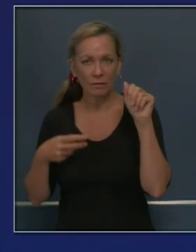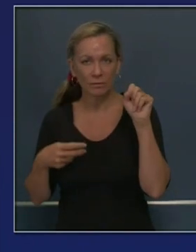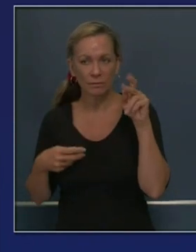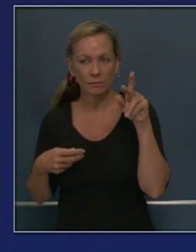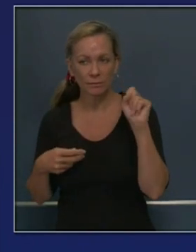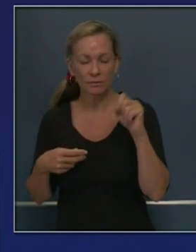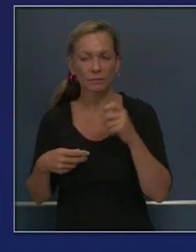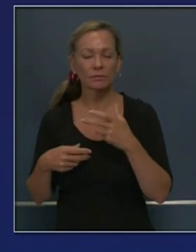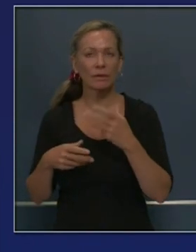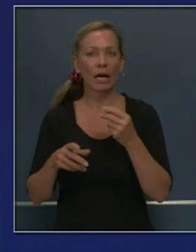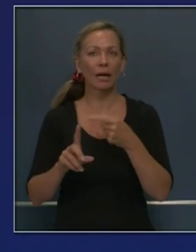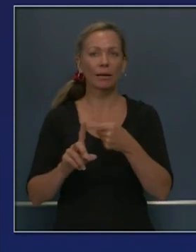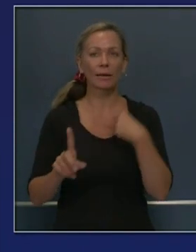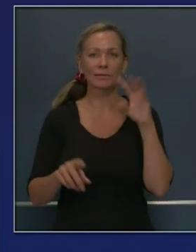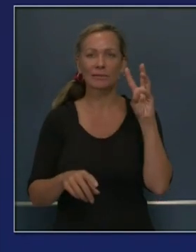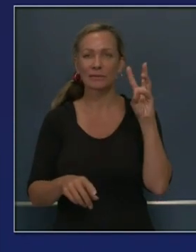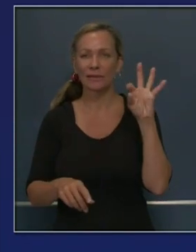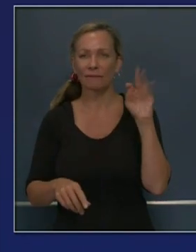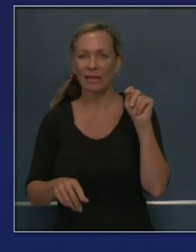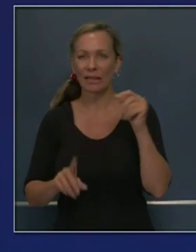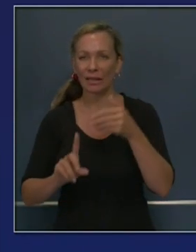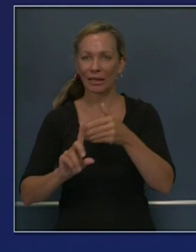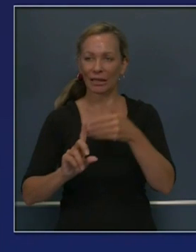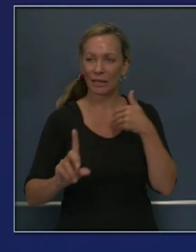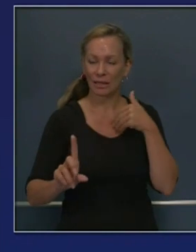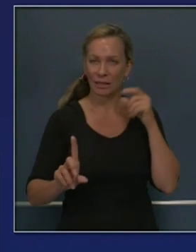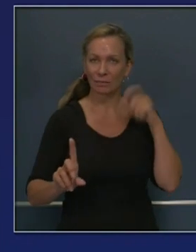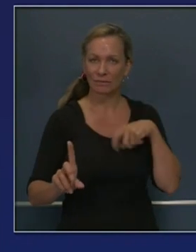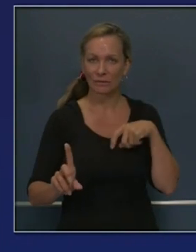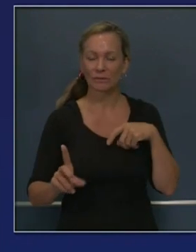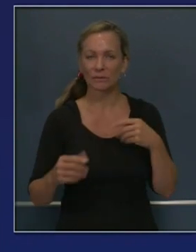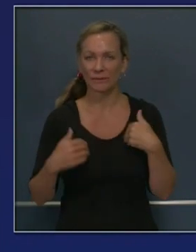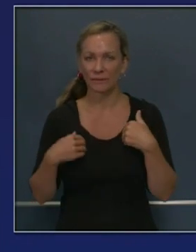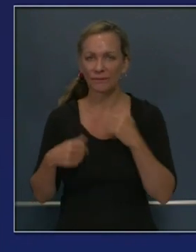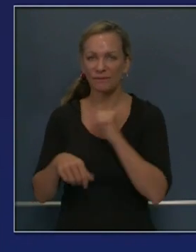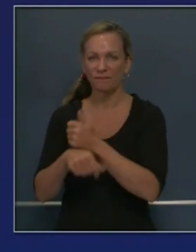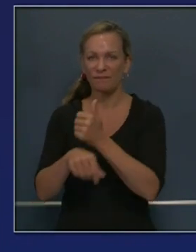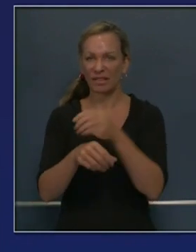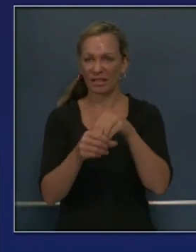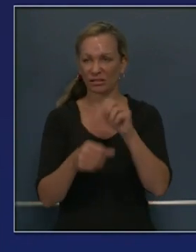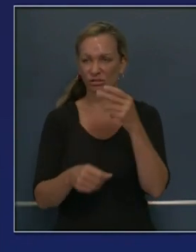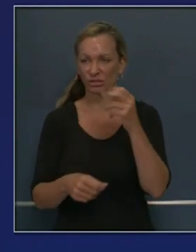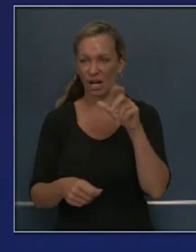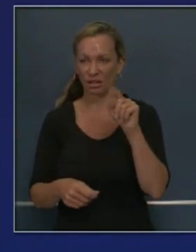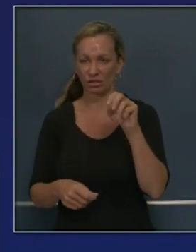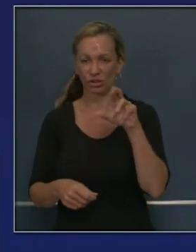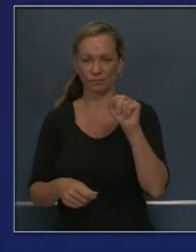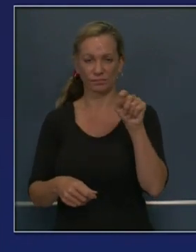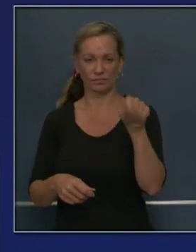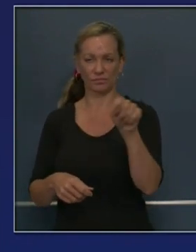AND ASSESSMENT BEFORE ENTERING ANY OF THE CONGREGANTS SHELTERS THROUGHOUT THE SYSTEMS PART AND PARCEL OF THE EVACUATION PROTOCOLS WITH MASK REQUIREMENTS, SOCIAL DISTANCING.